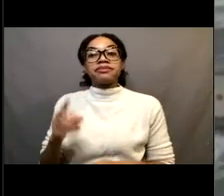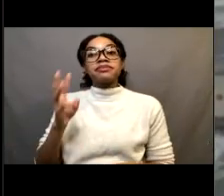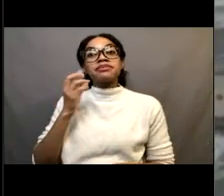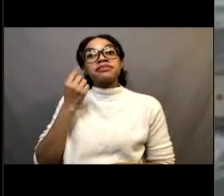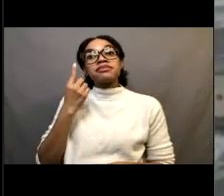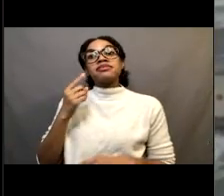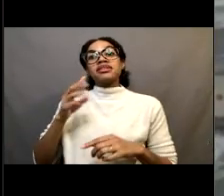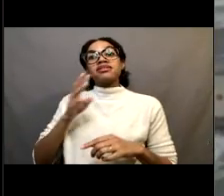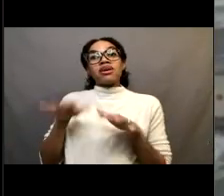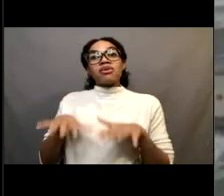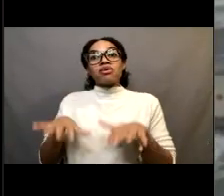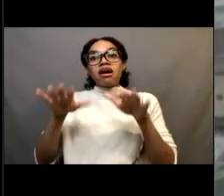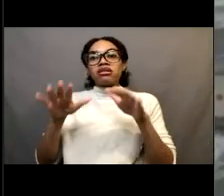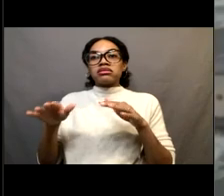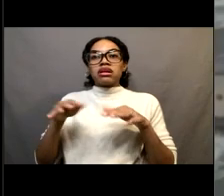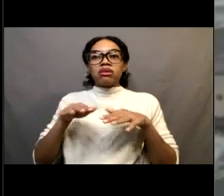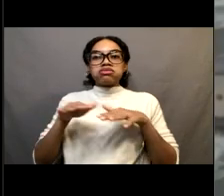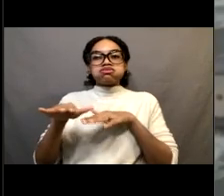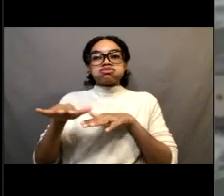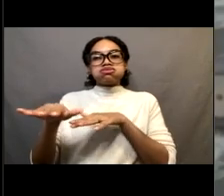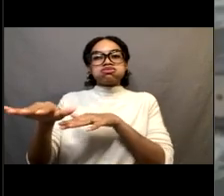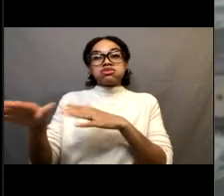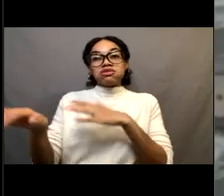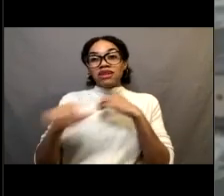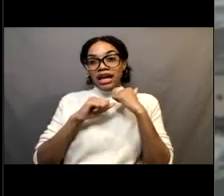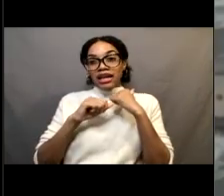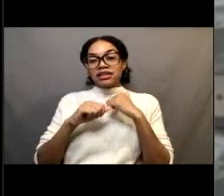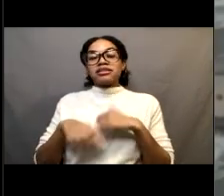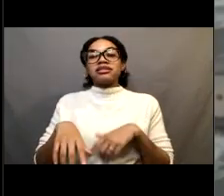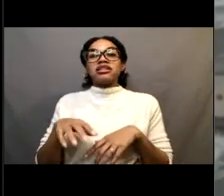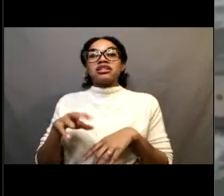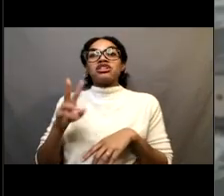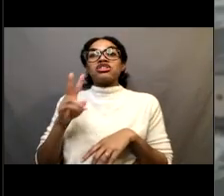rivers move really fast then they get full and they can cause a lot of damage